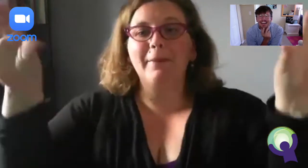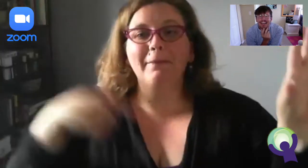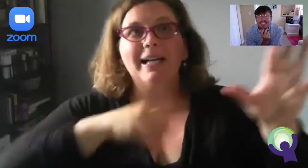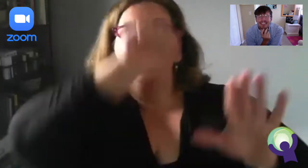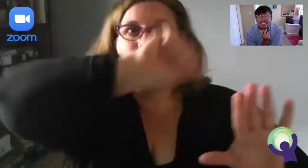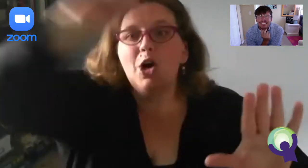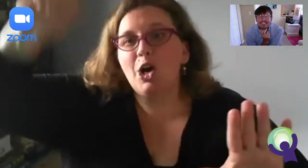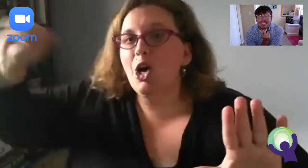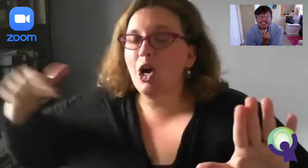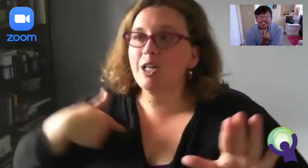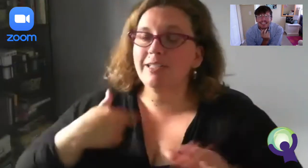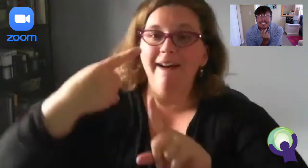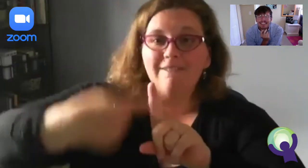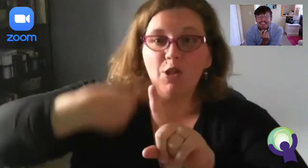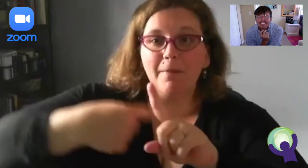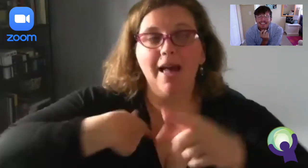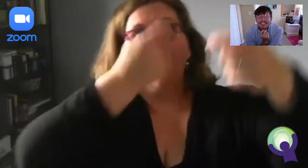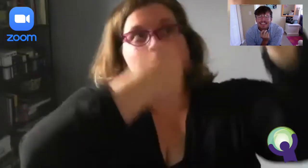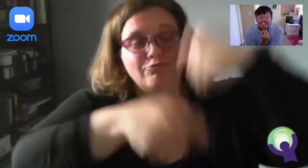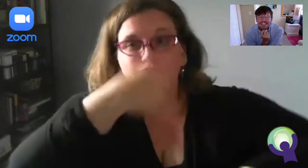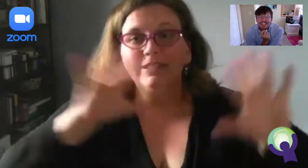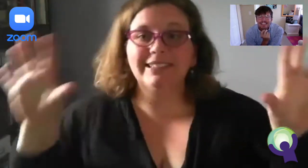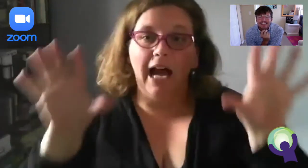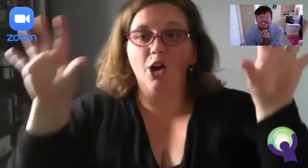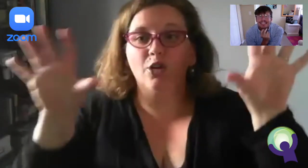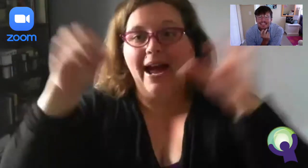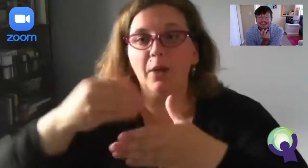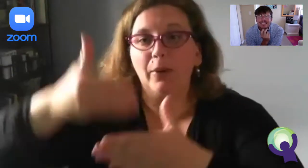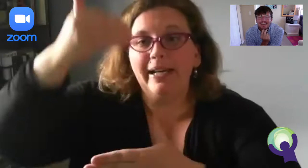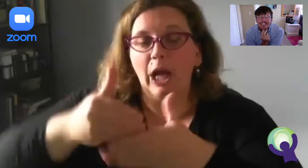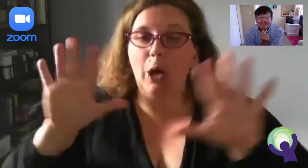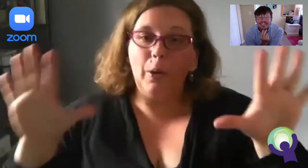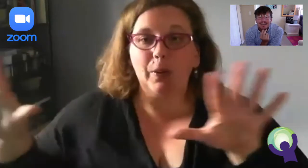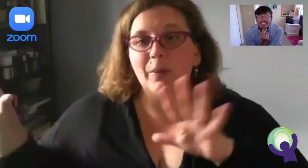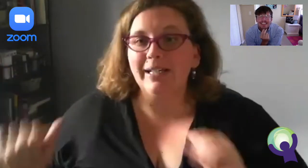made sure that the books in the display were neat and any type of decorations that